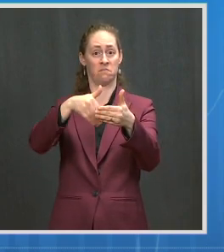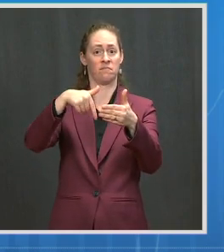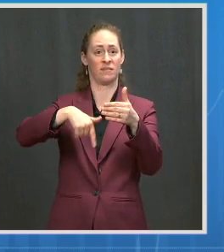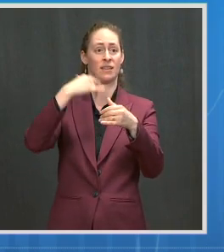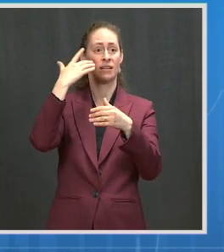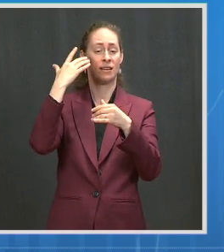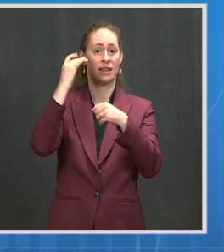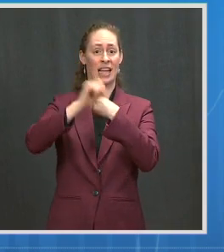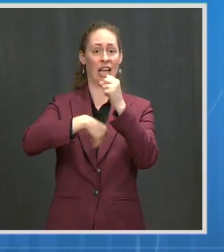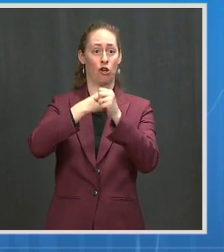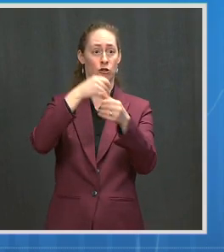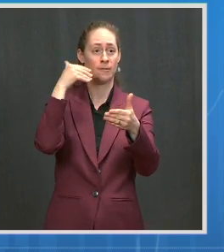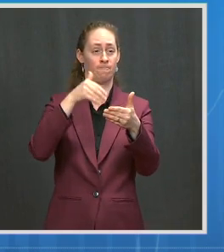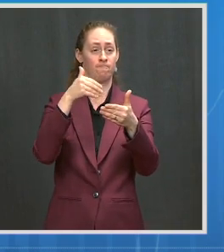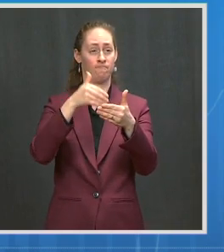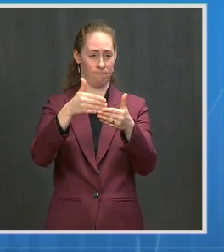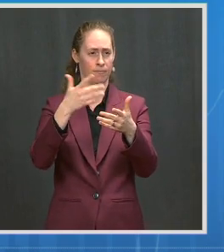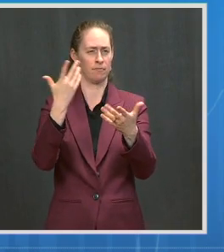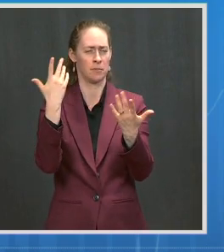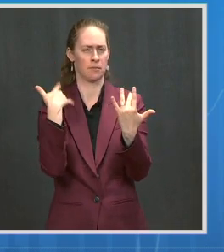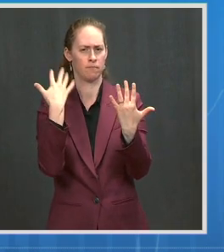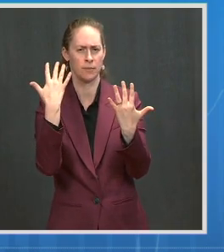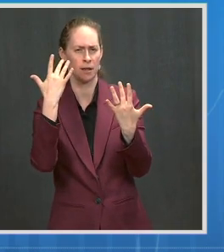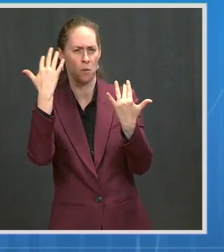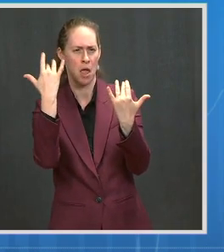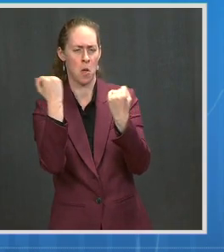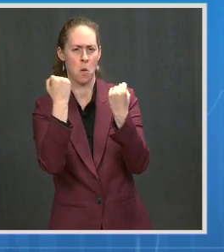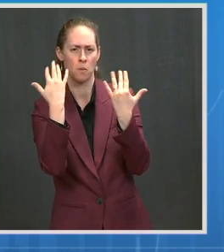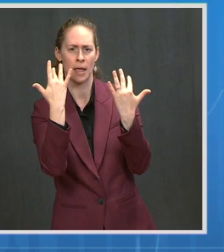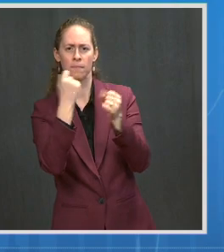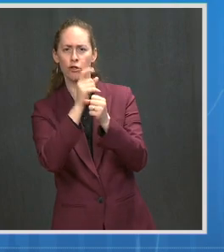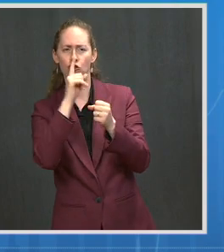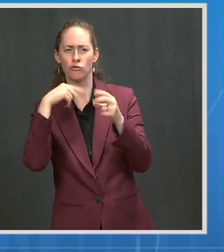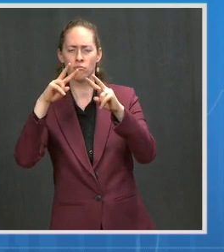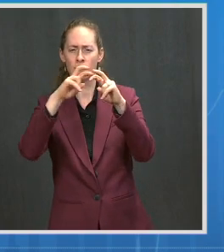regarding safety and immunogenicity to be able to vaccinate children of any age.